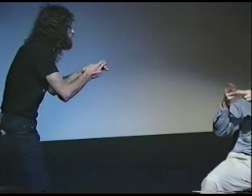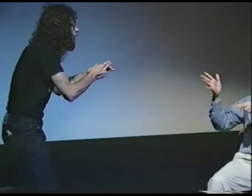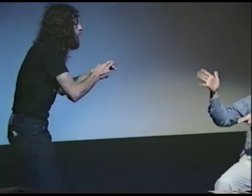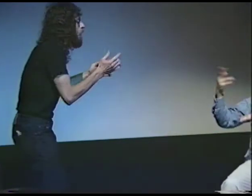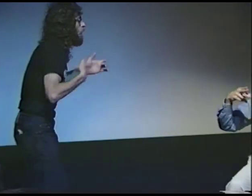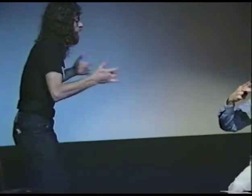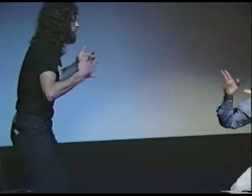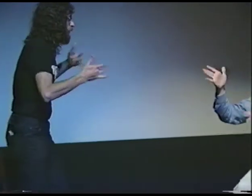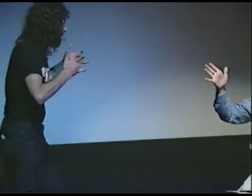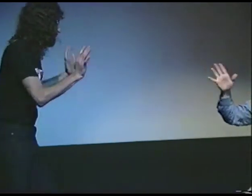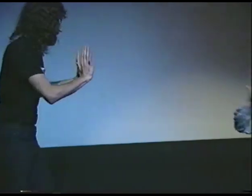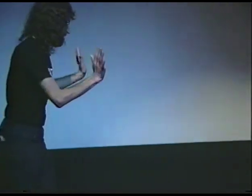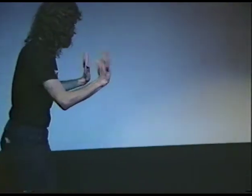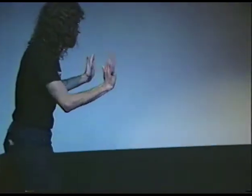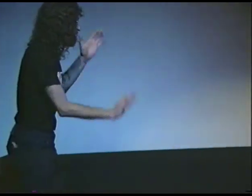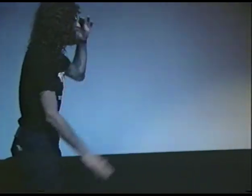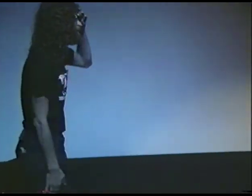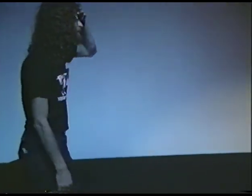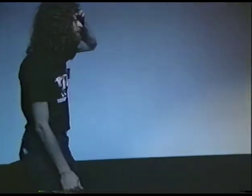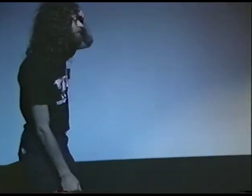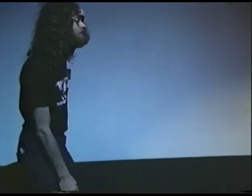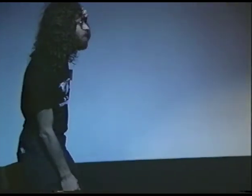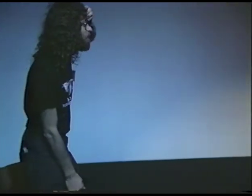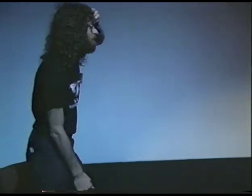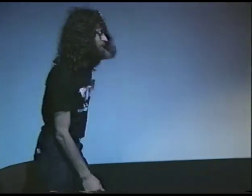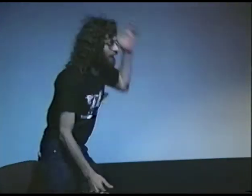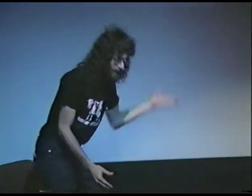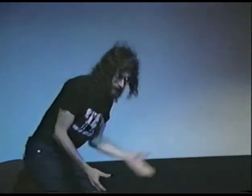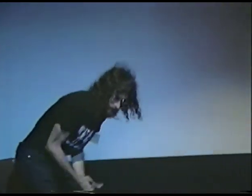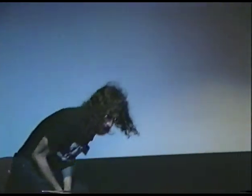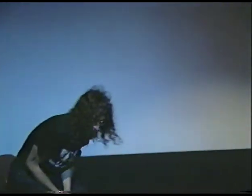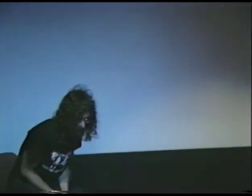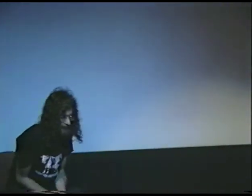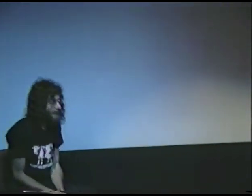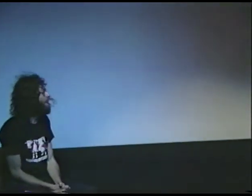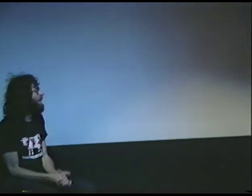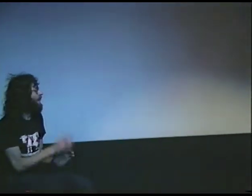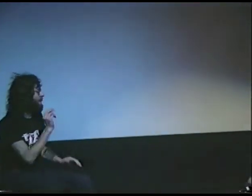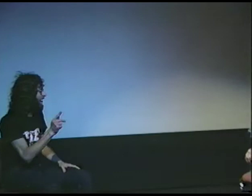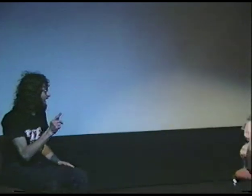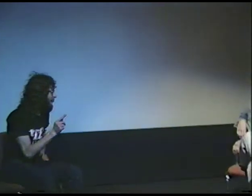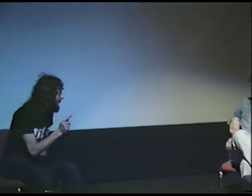Oh, I just want to talk for just a short time. Come on, sure, sure. Don't worry about it. OK, would you want to?